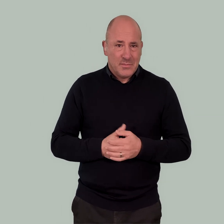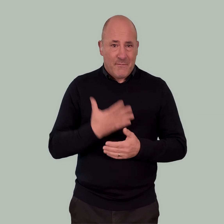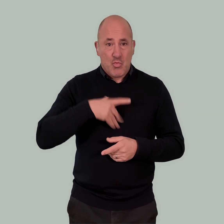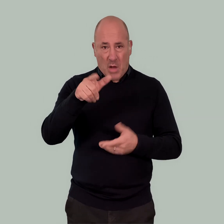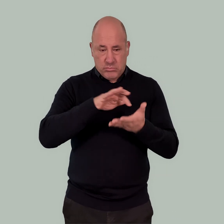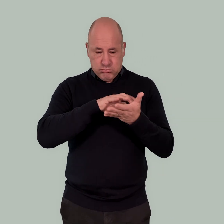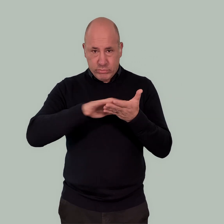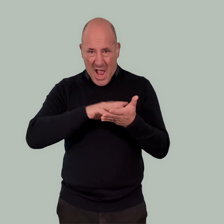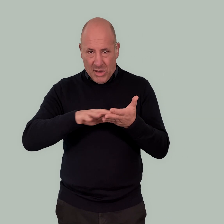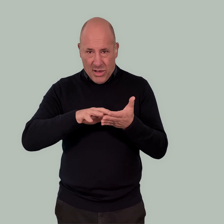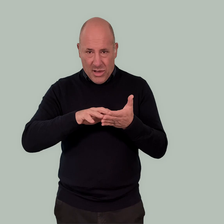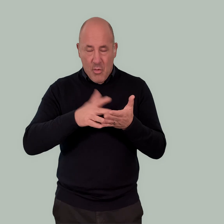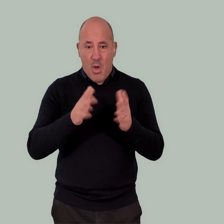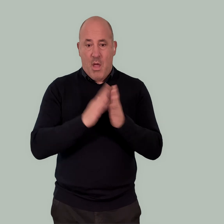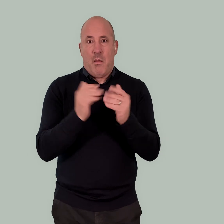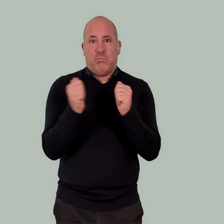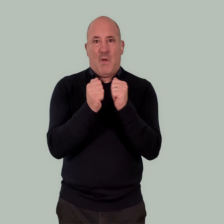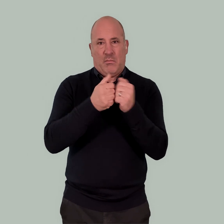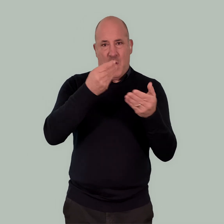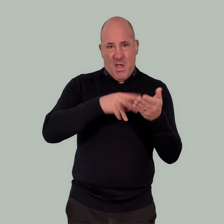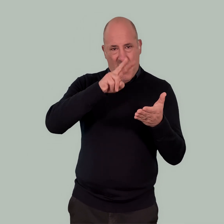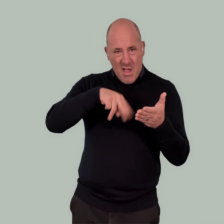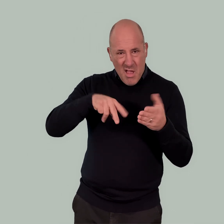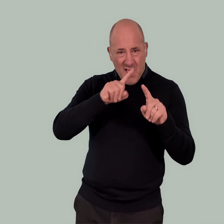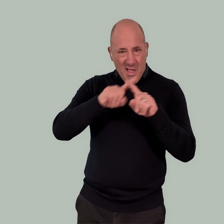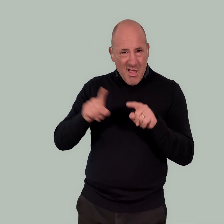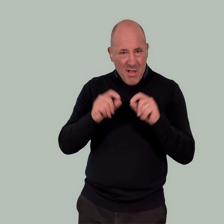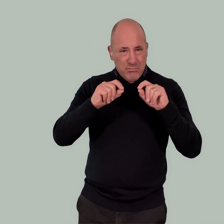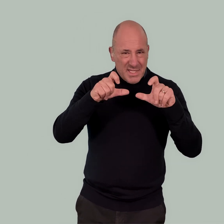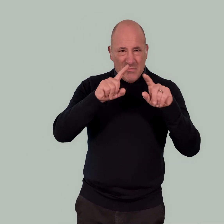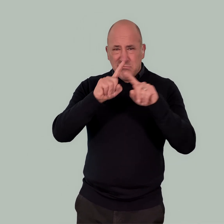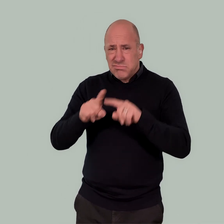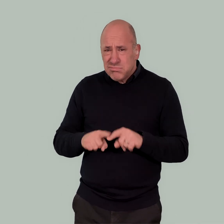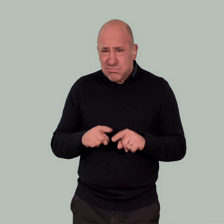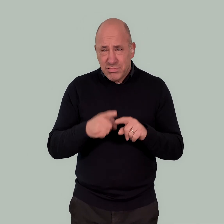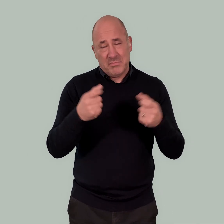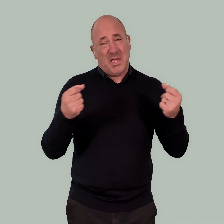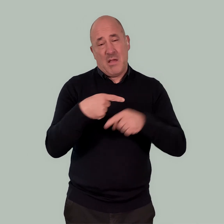To request a Braille version or physical copies of other published accessible versions of this Call for Evidence,